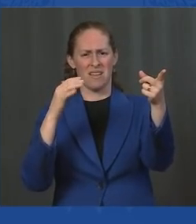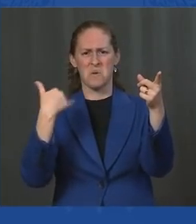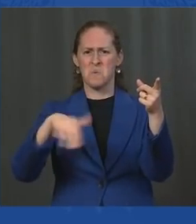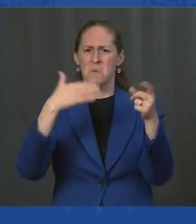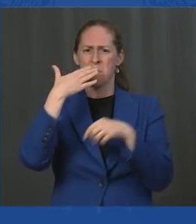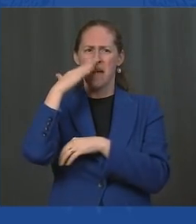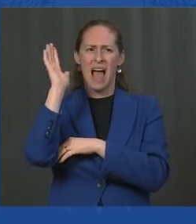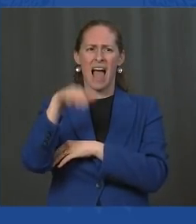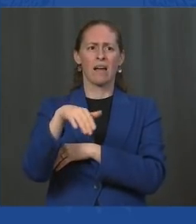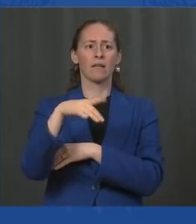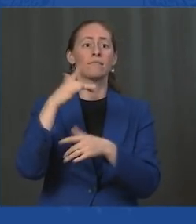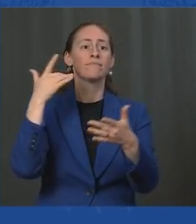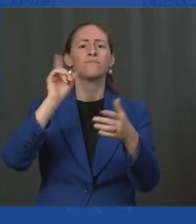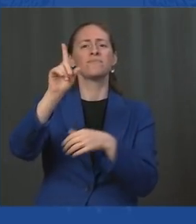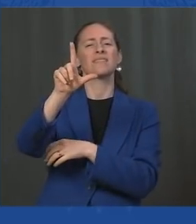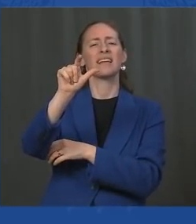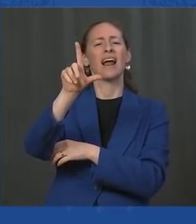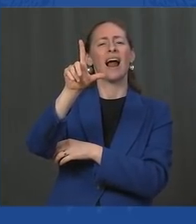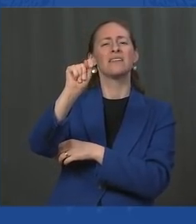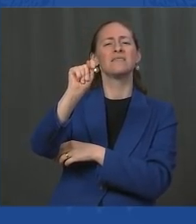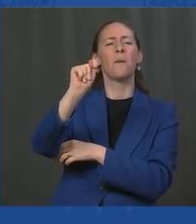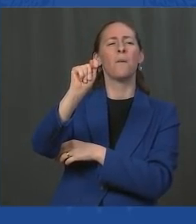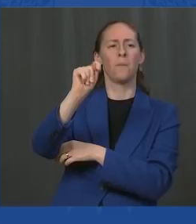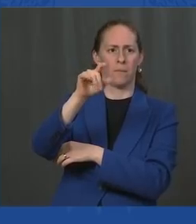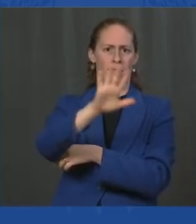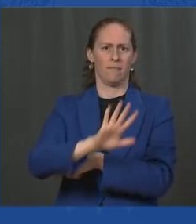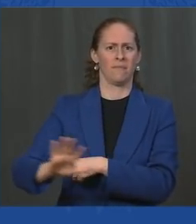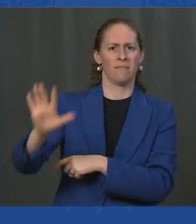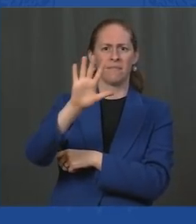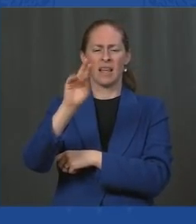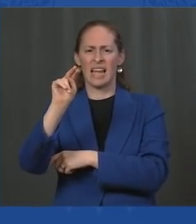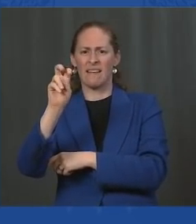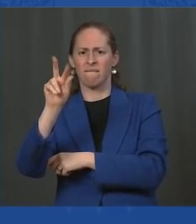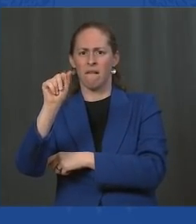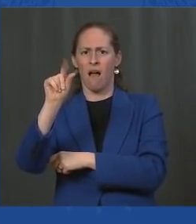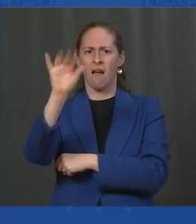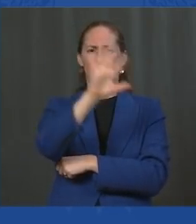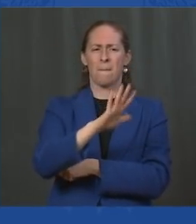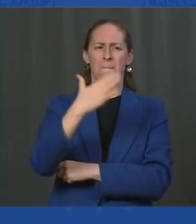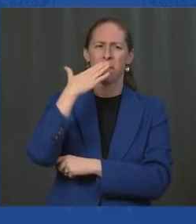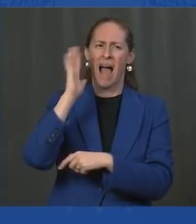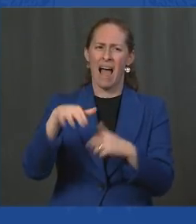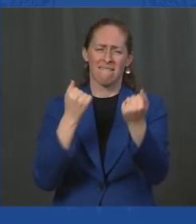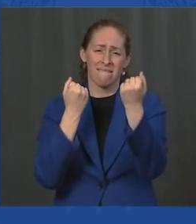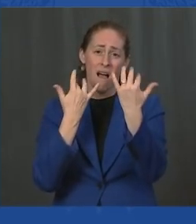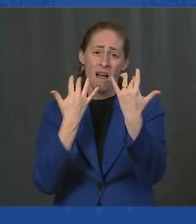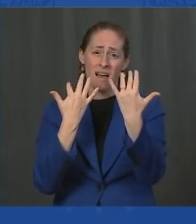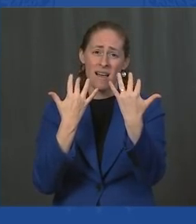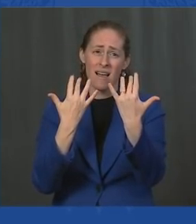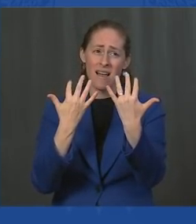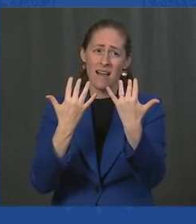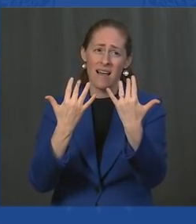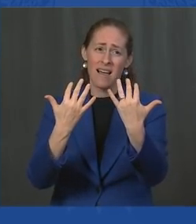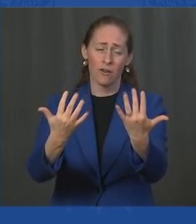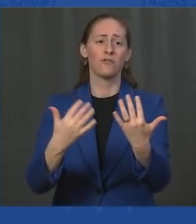and into Nevada. It's also one of few fires that has ever burned from one side of the Sierra-Nevada mountain range to the other.